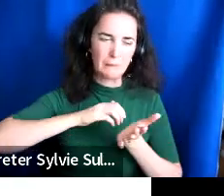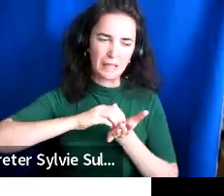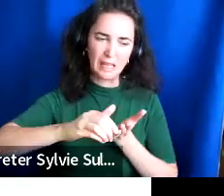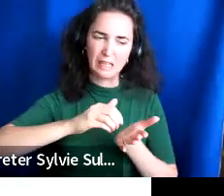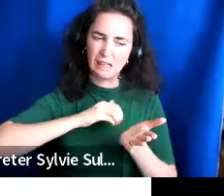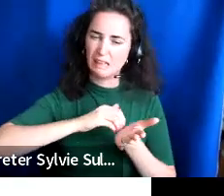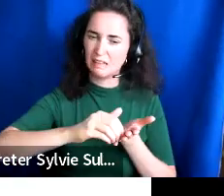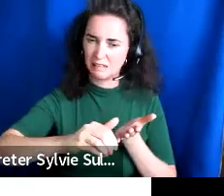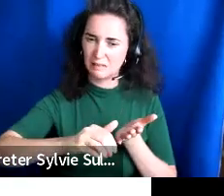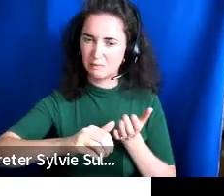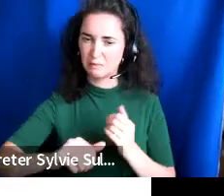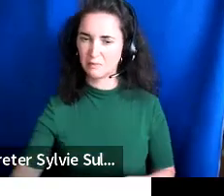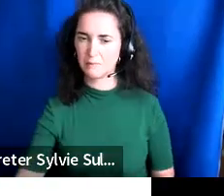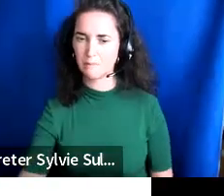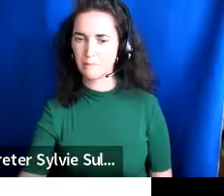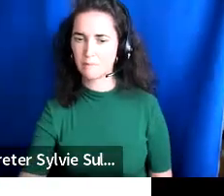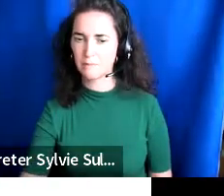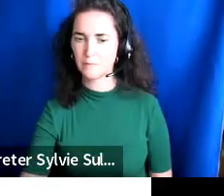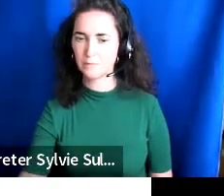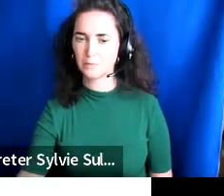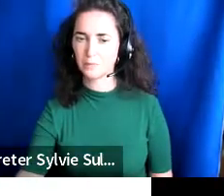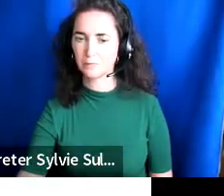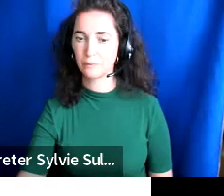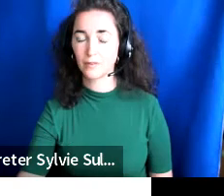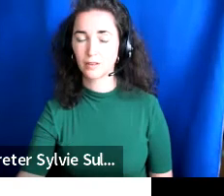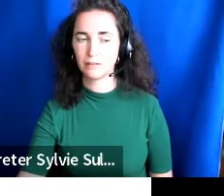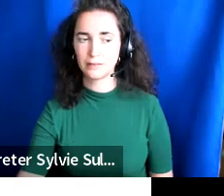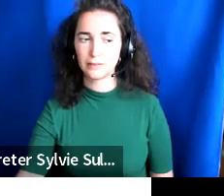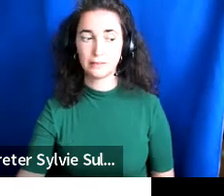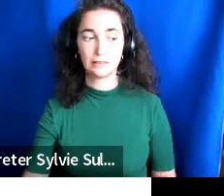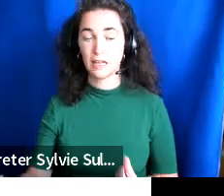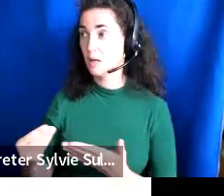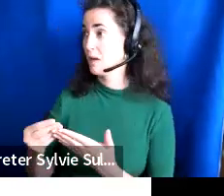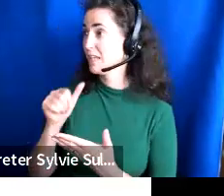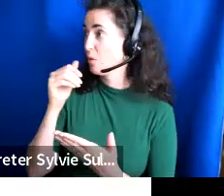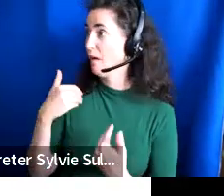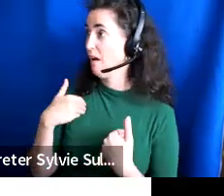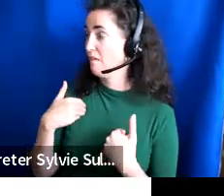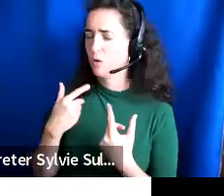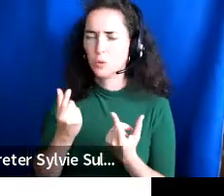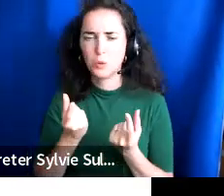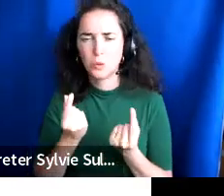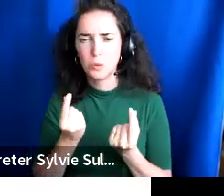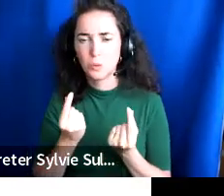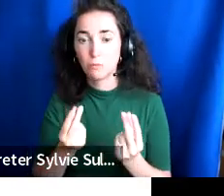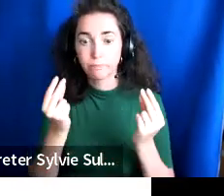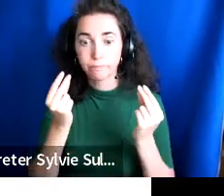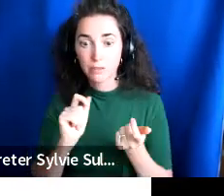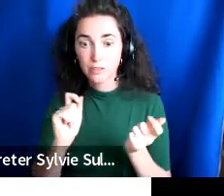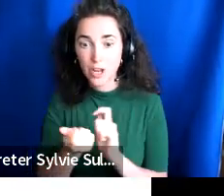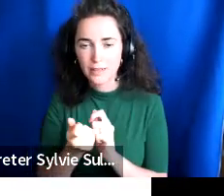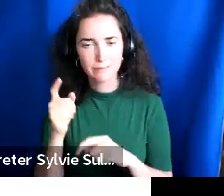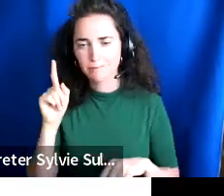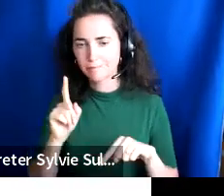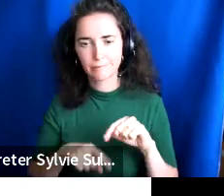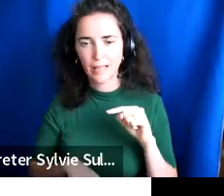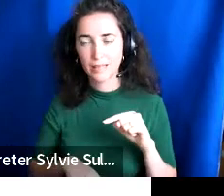Okay, So there's millions of dollars become available. what do we do It is not going to happen. Okay, you cannot make these buildings.